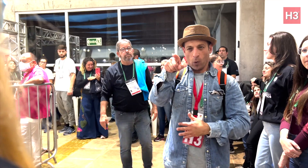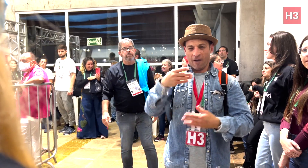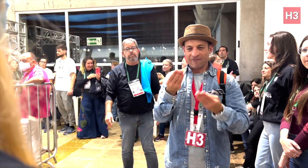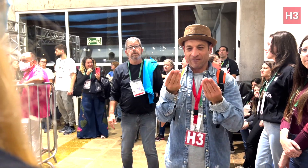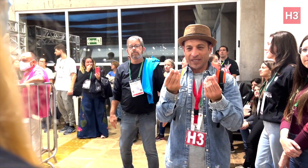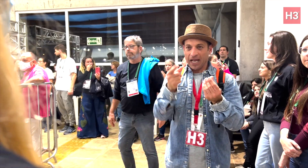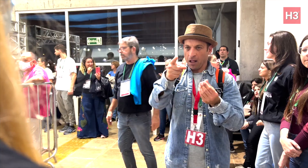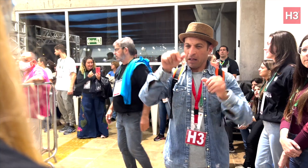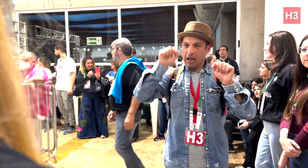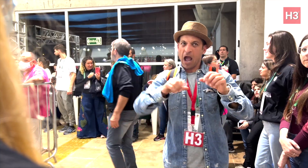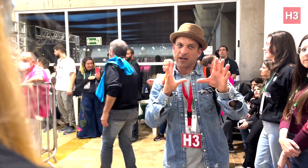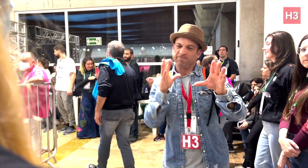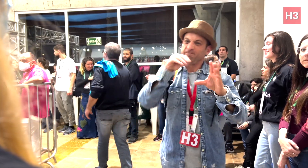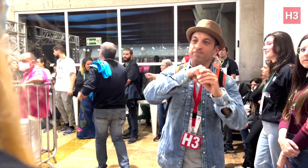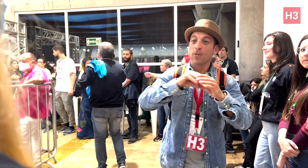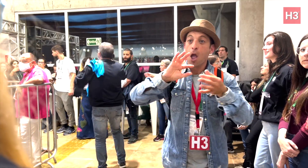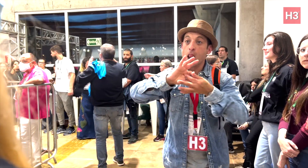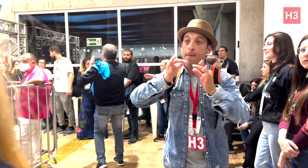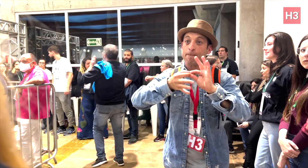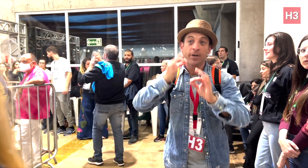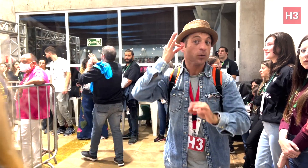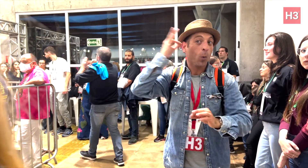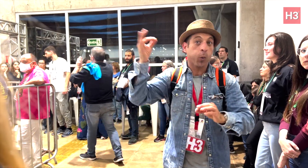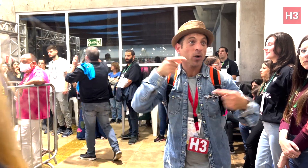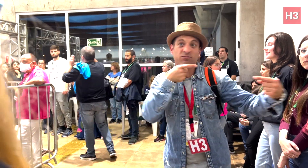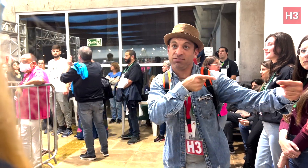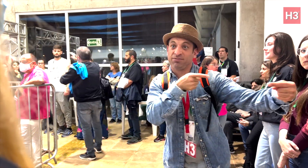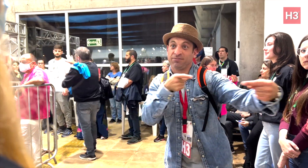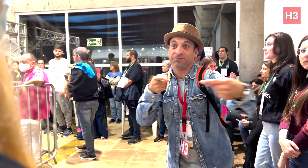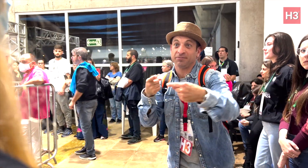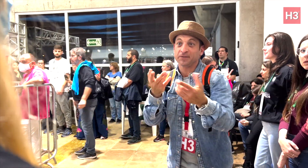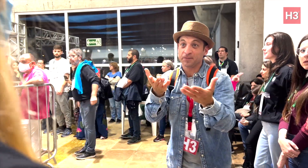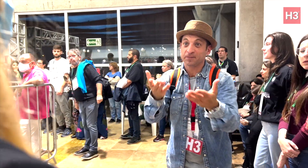Do you feel you would be able to participate in the Olympics in the future?